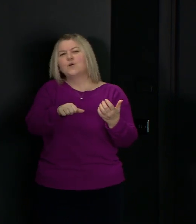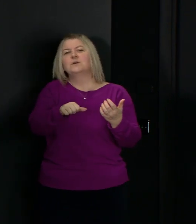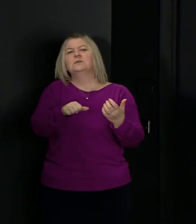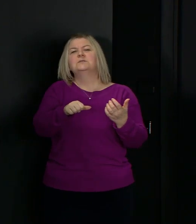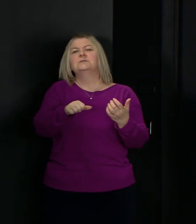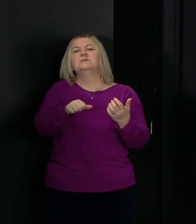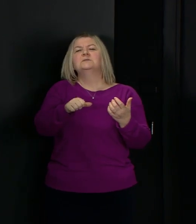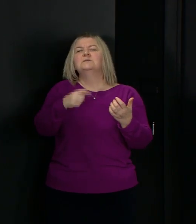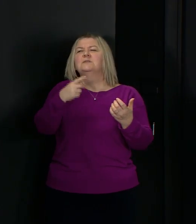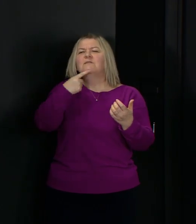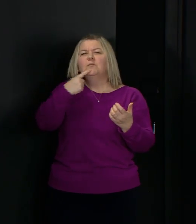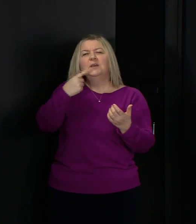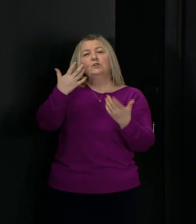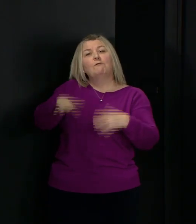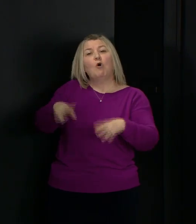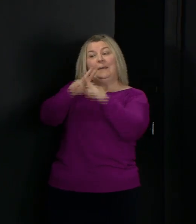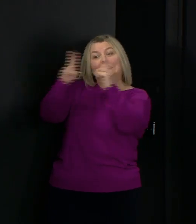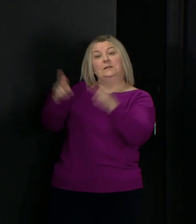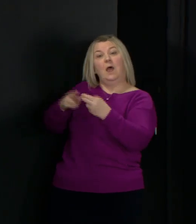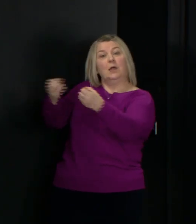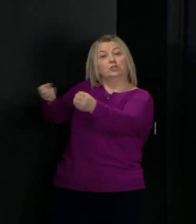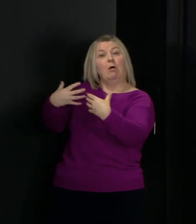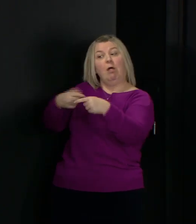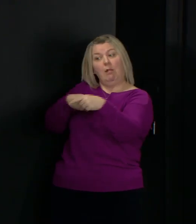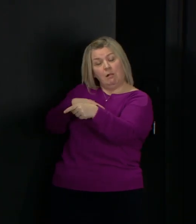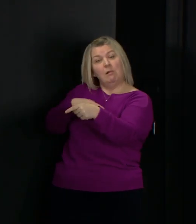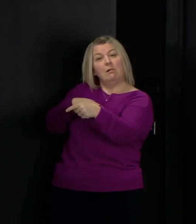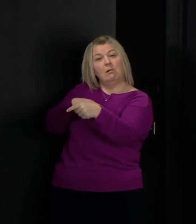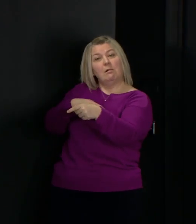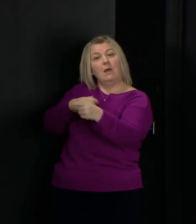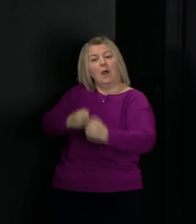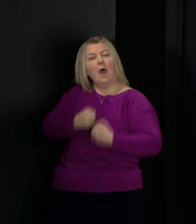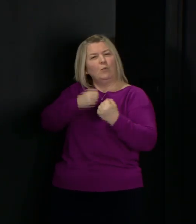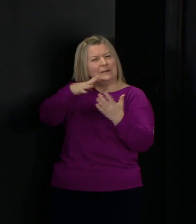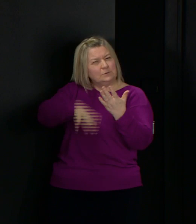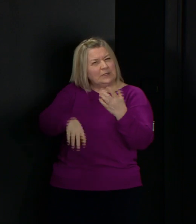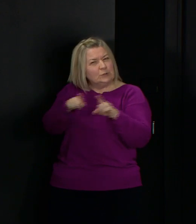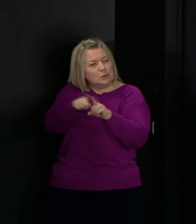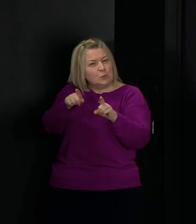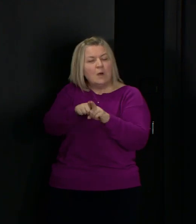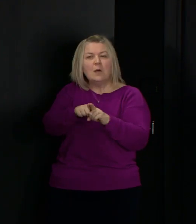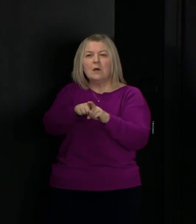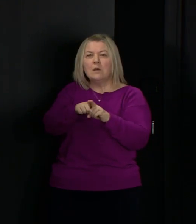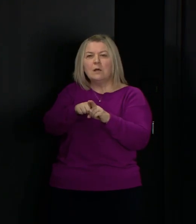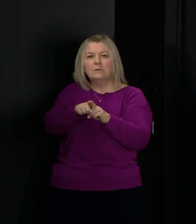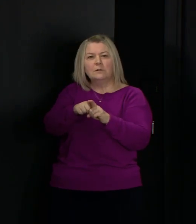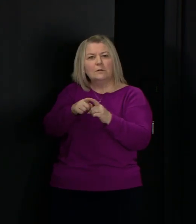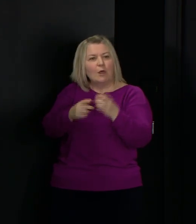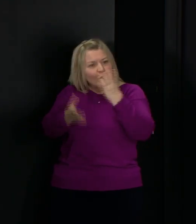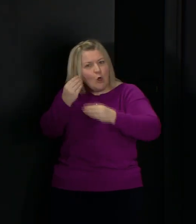literature and also from the experience from which we are learning from colleagues further